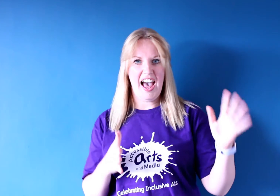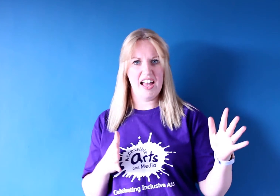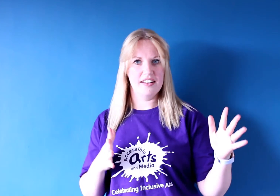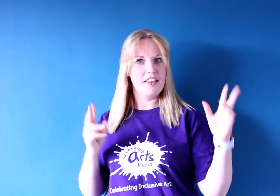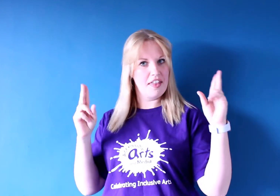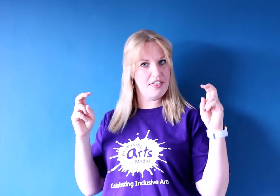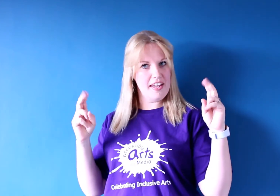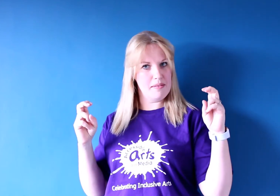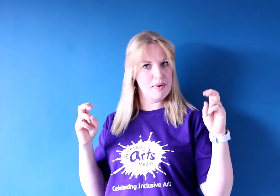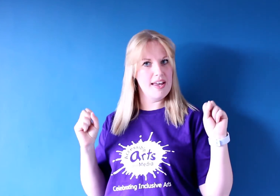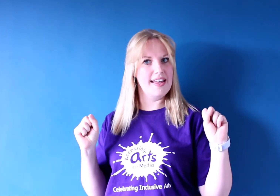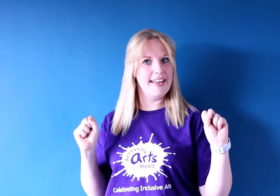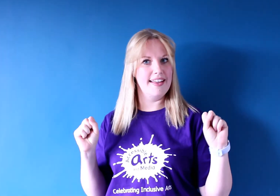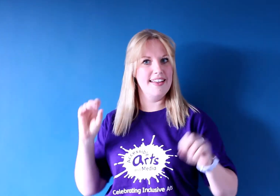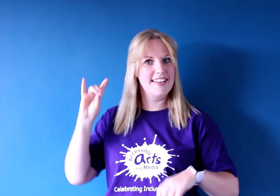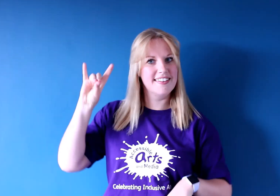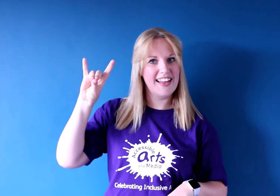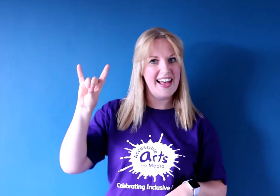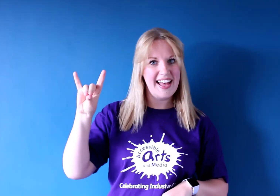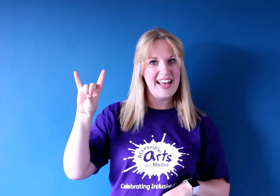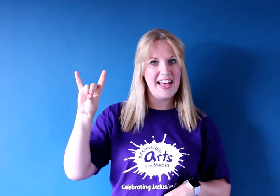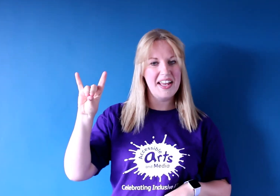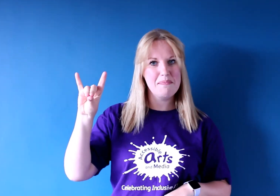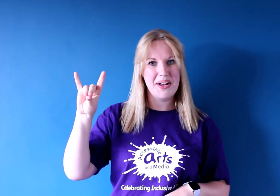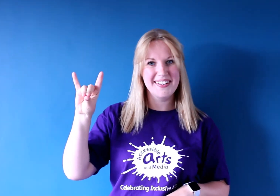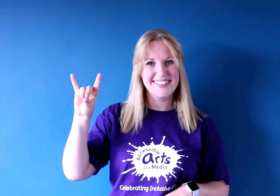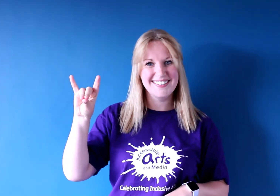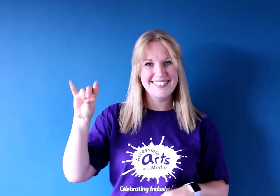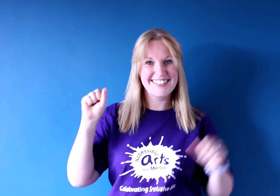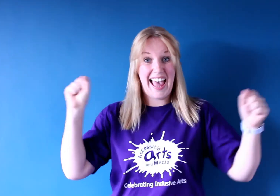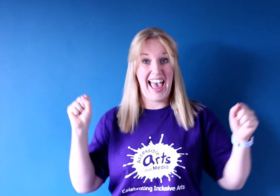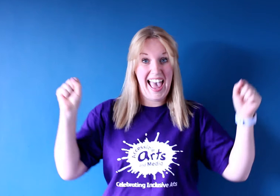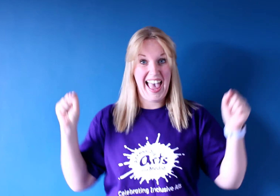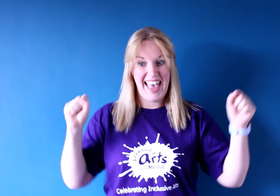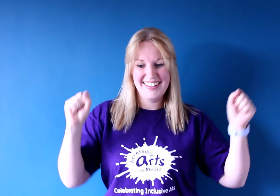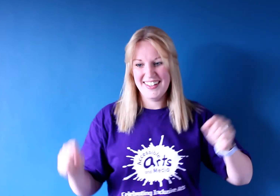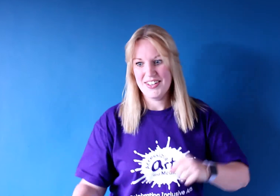And the theme is animals.